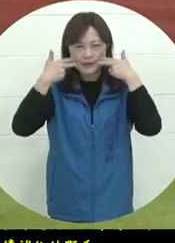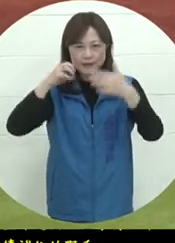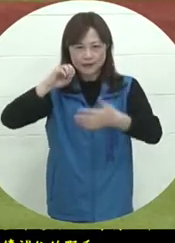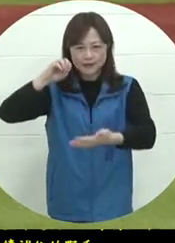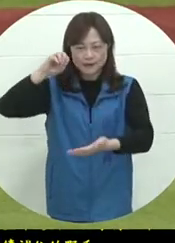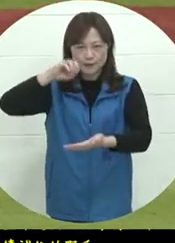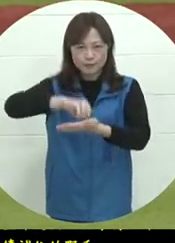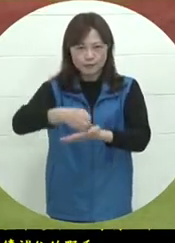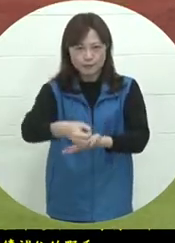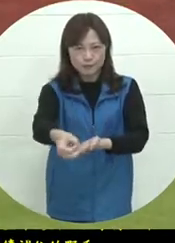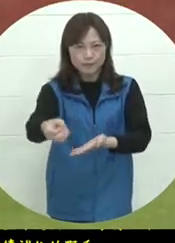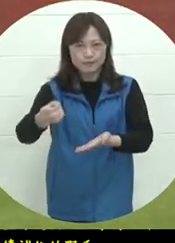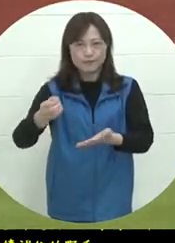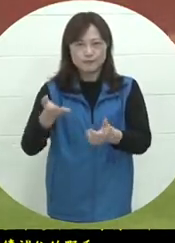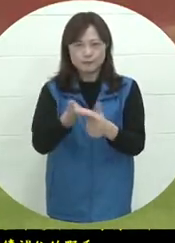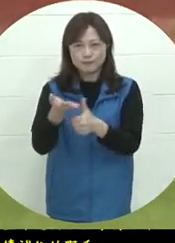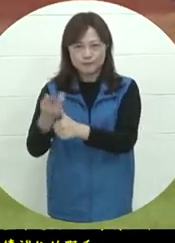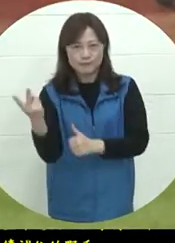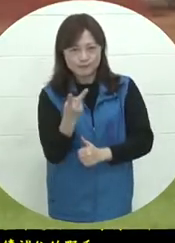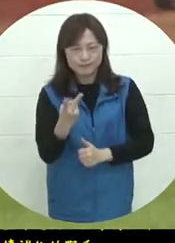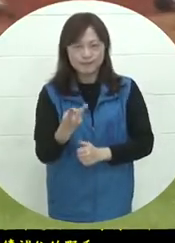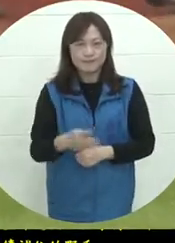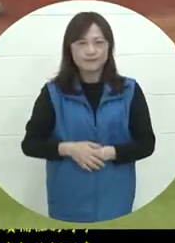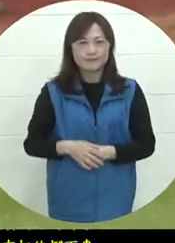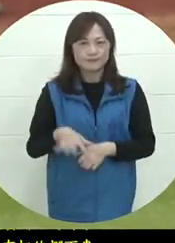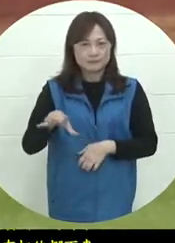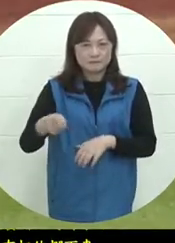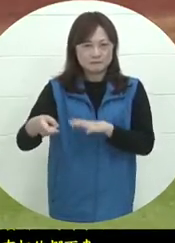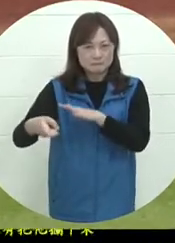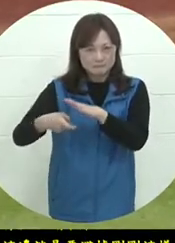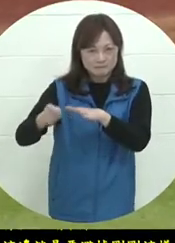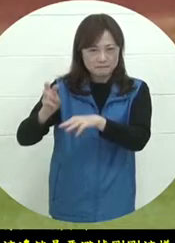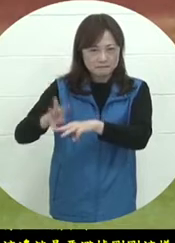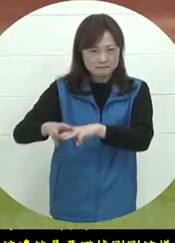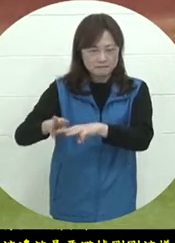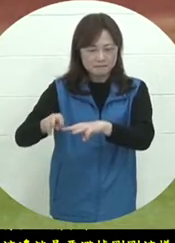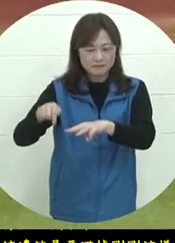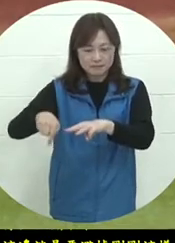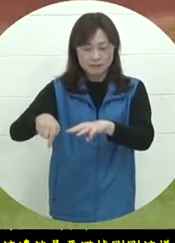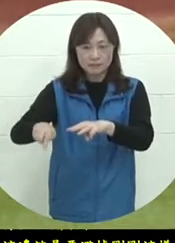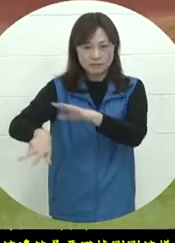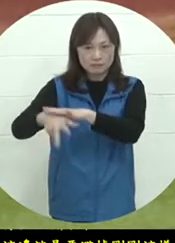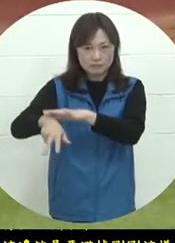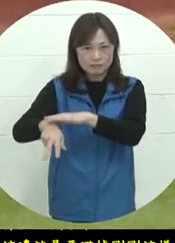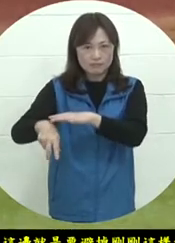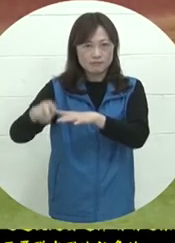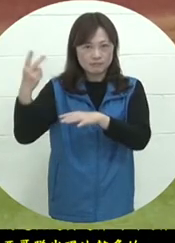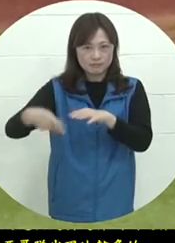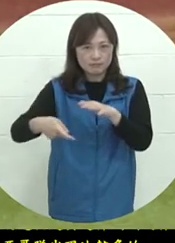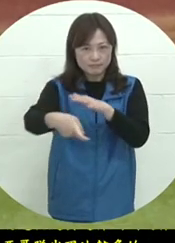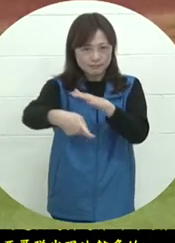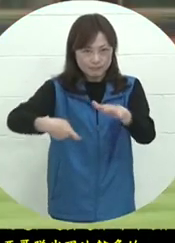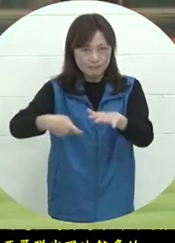just use this base tactic and then free up first base to come in. Then let this Daji hit the batter